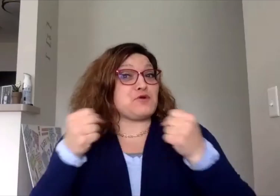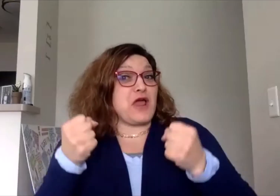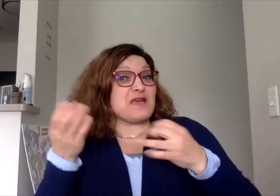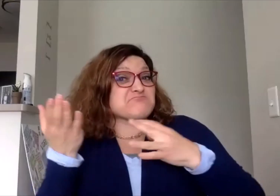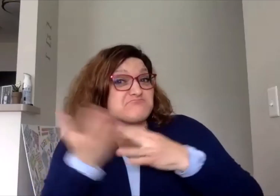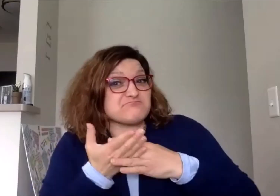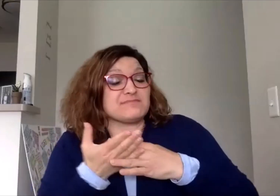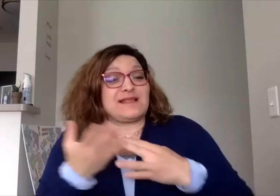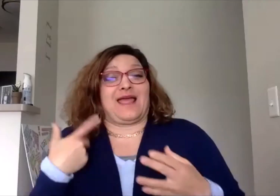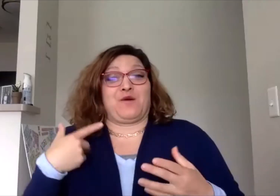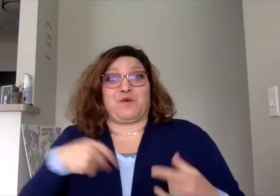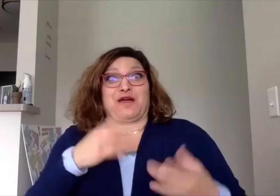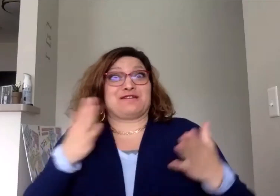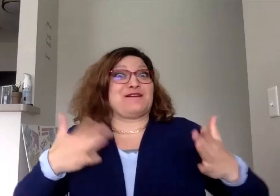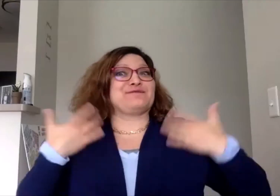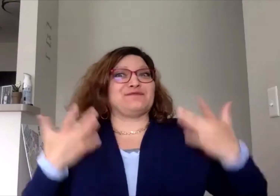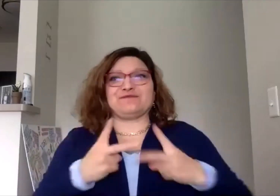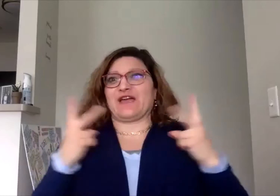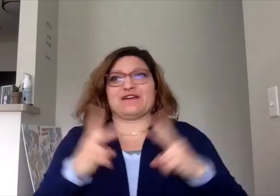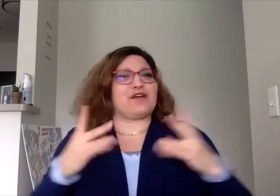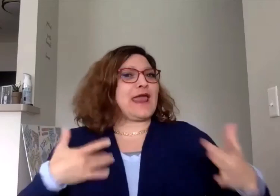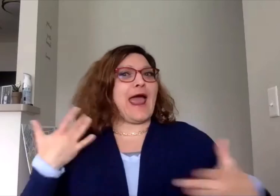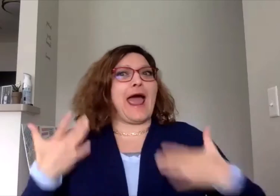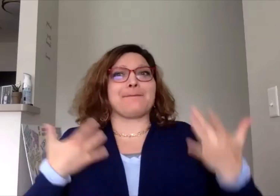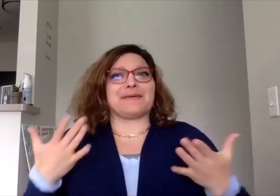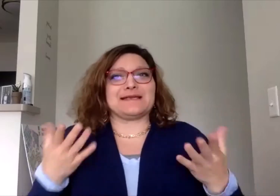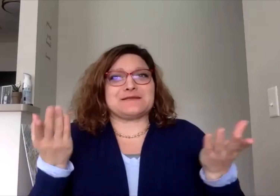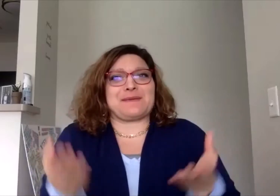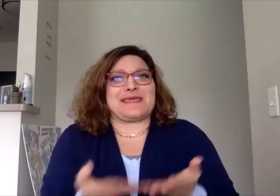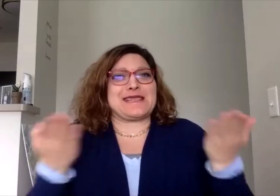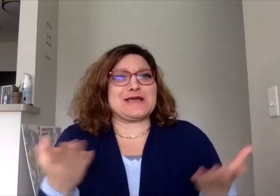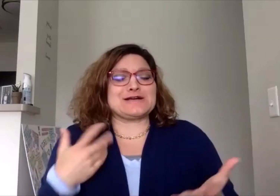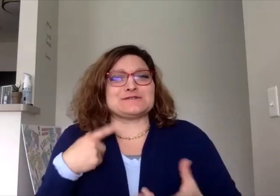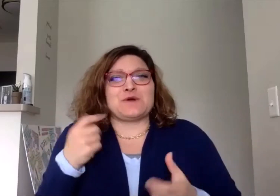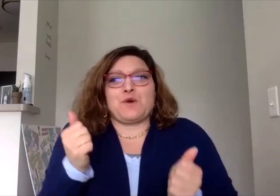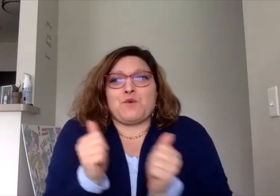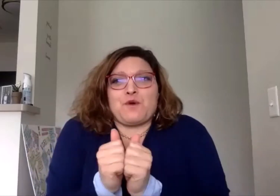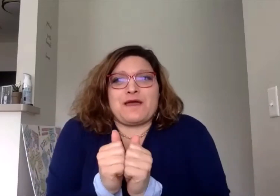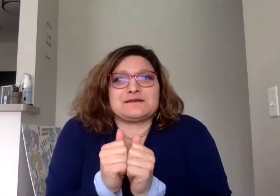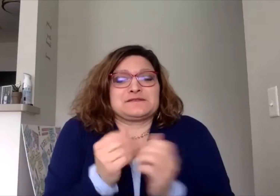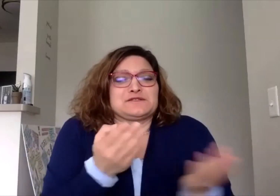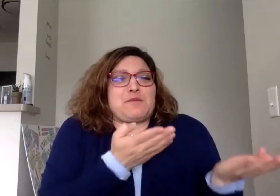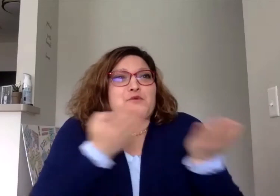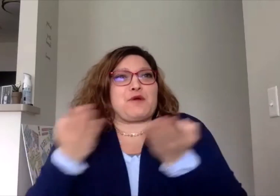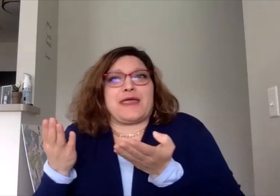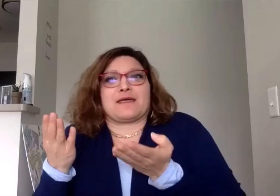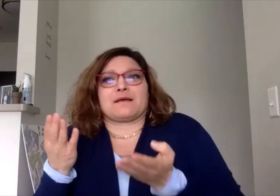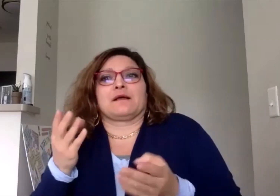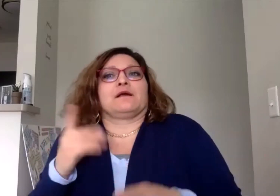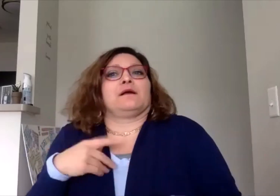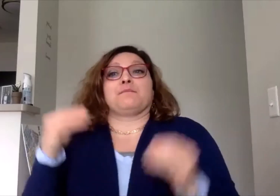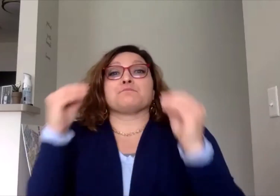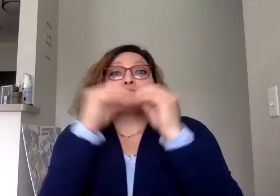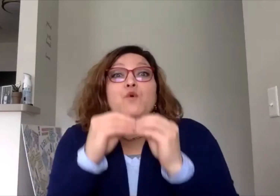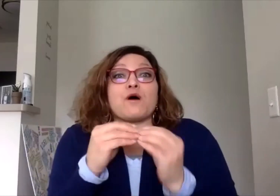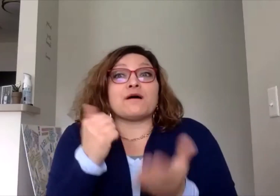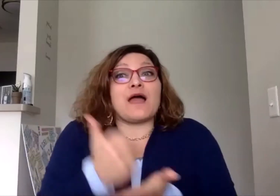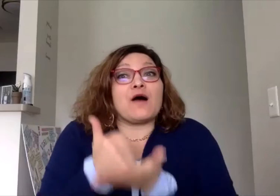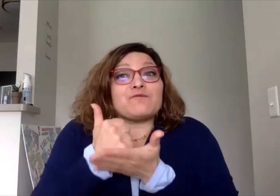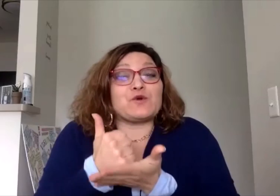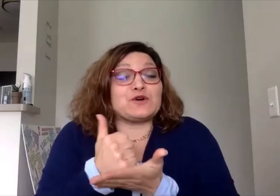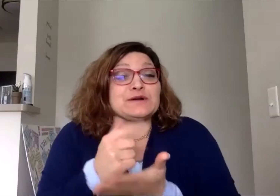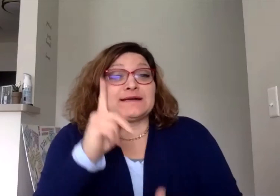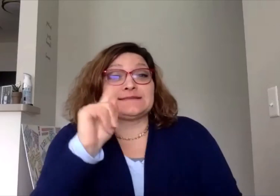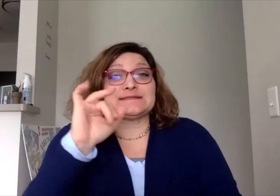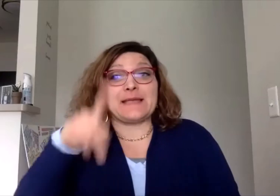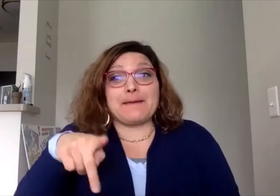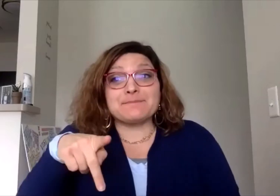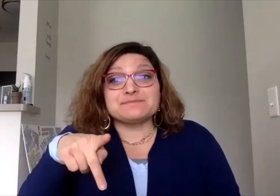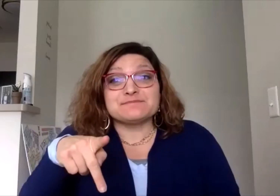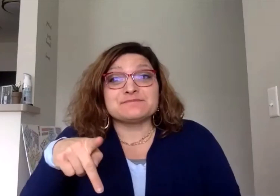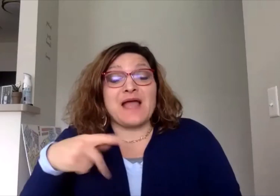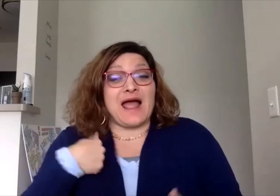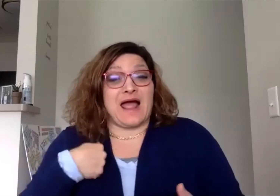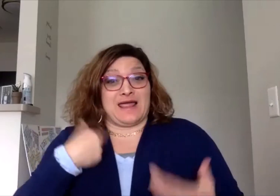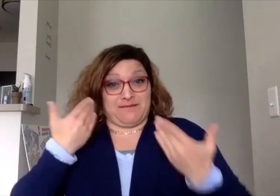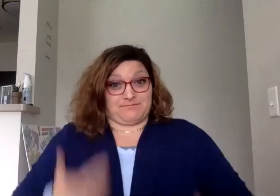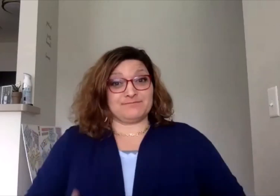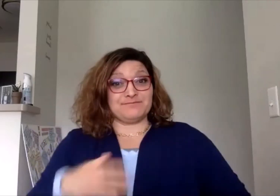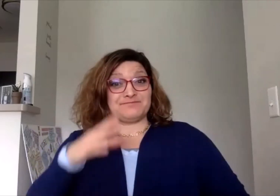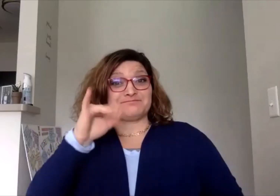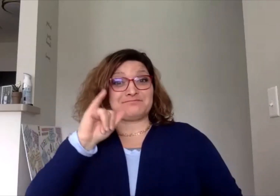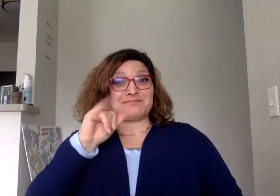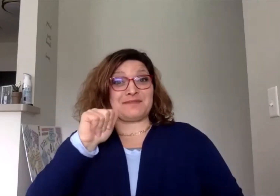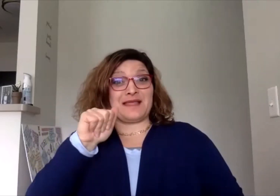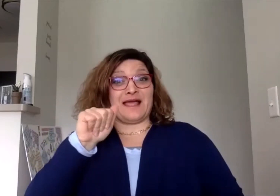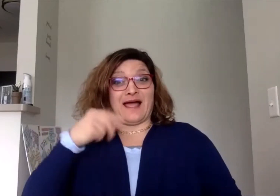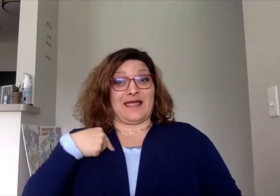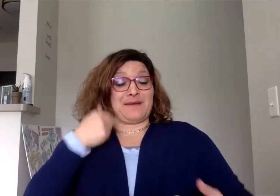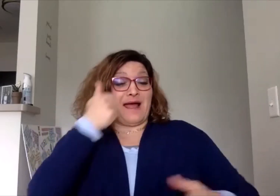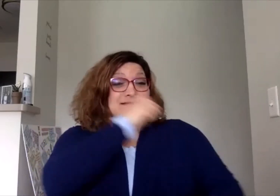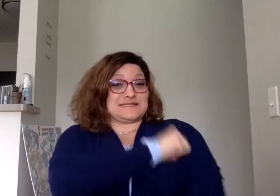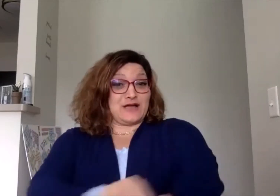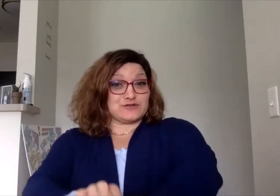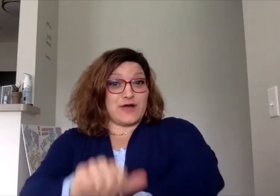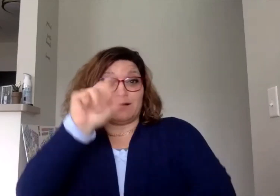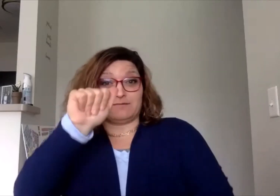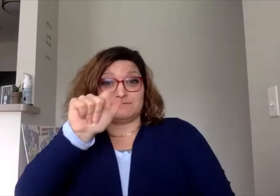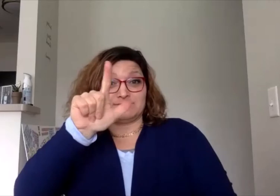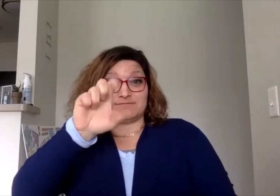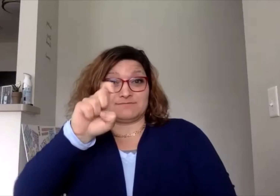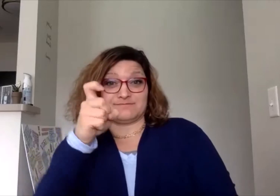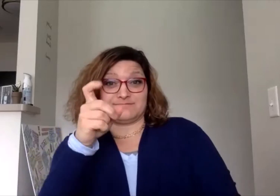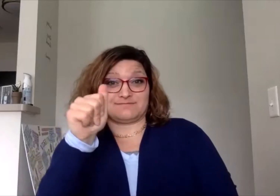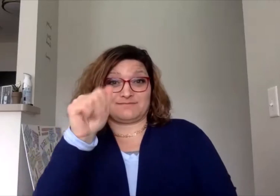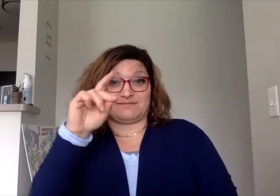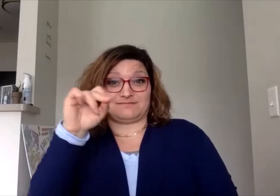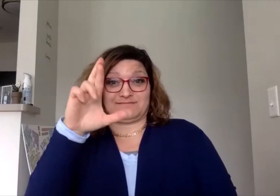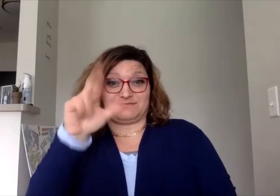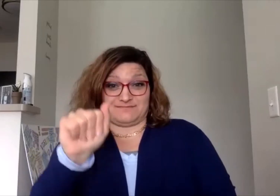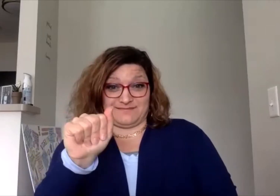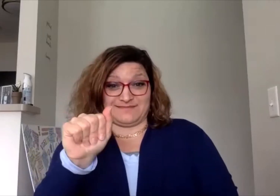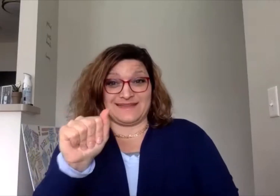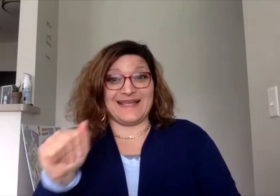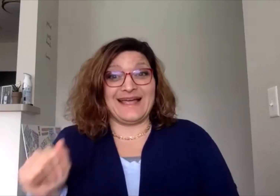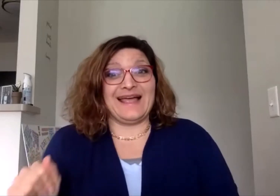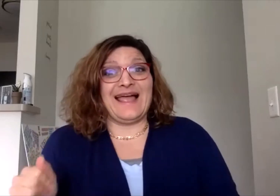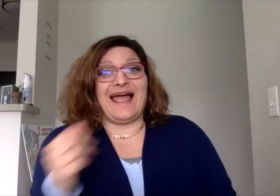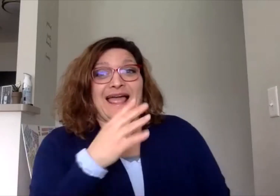Great and we're very very happy to be here to bring more helpful tips I'm Alexandra